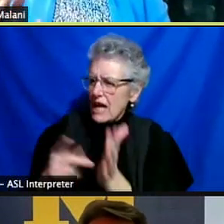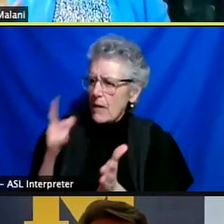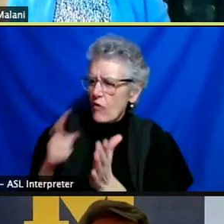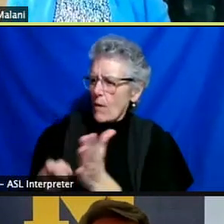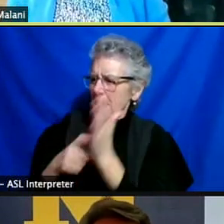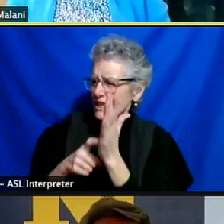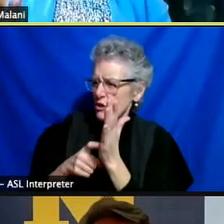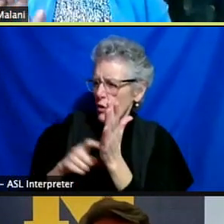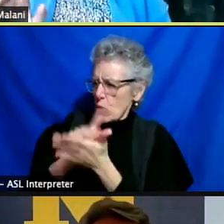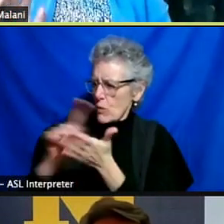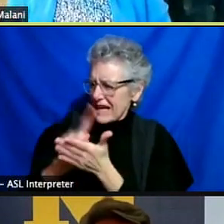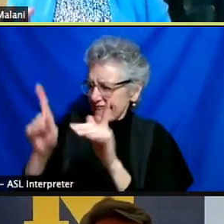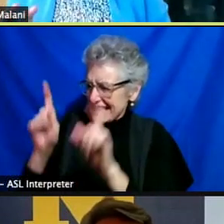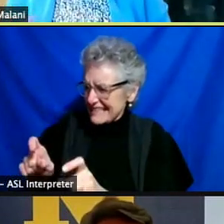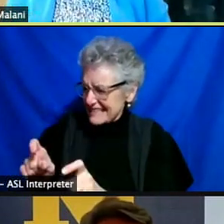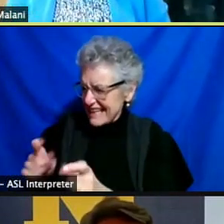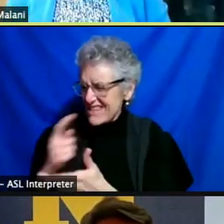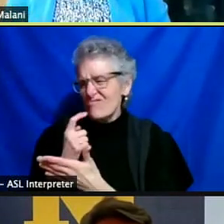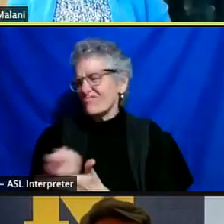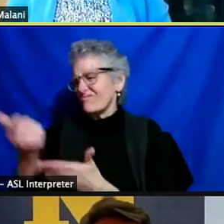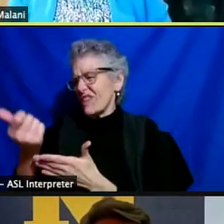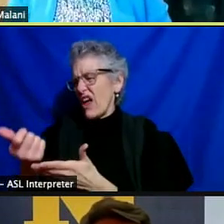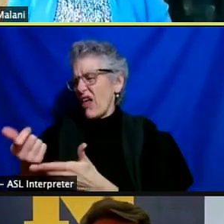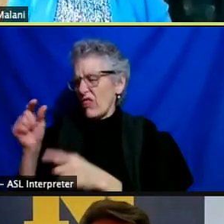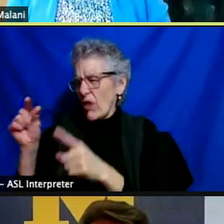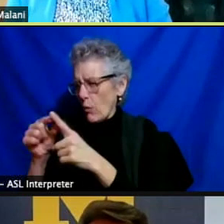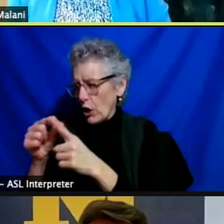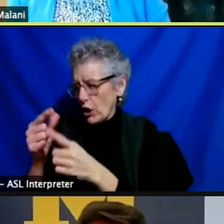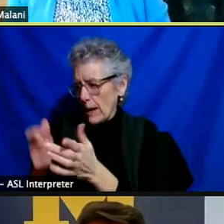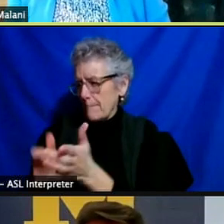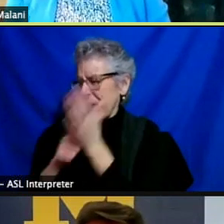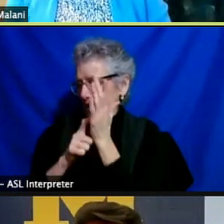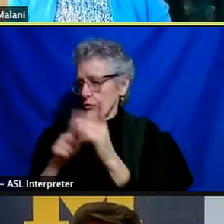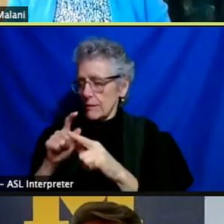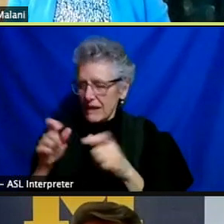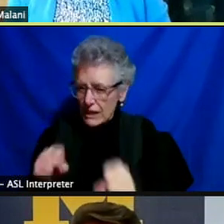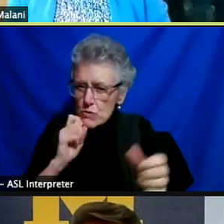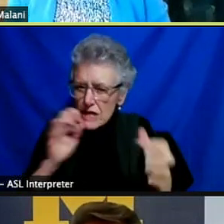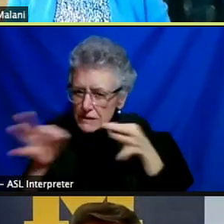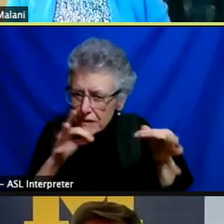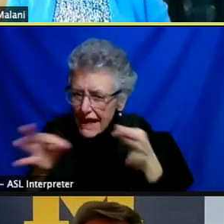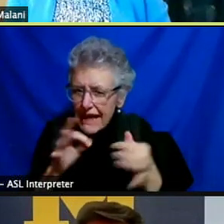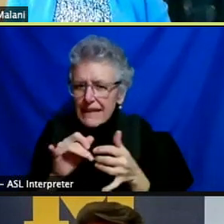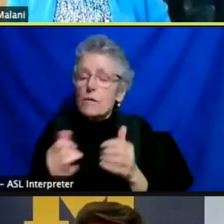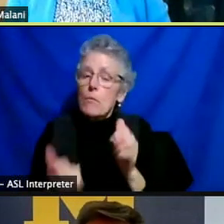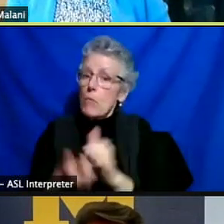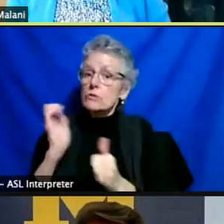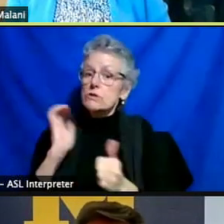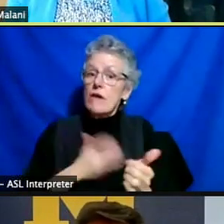In a sense can we just walk through, and hopefully most of our students are in the program. But if they haven't been